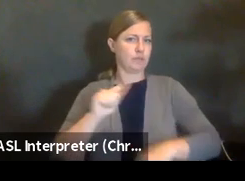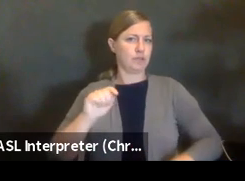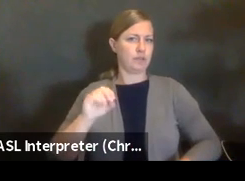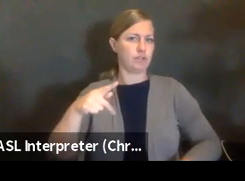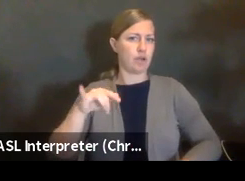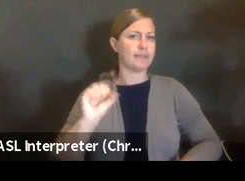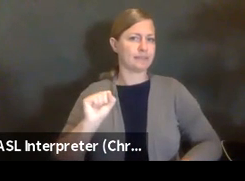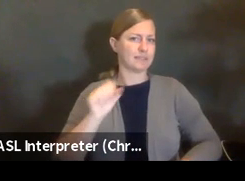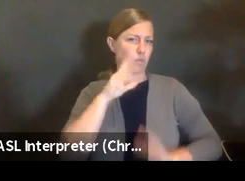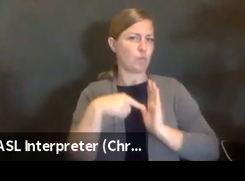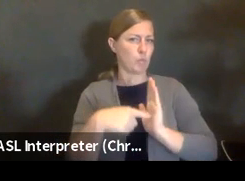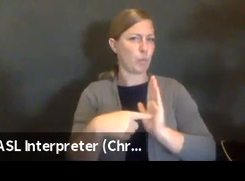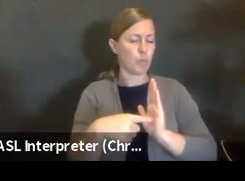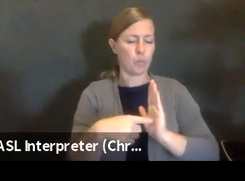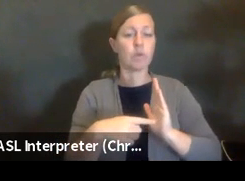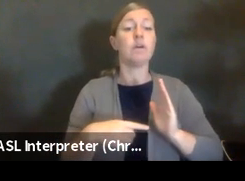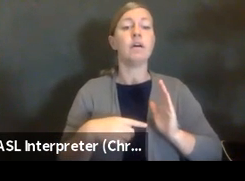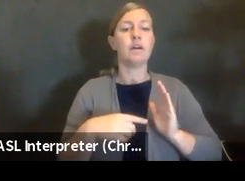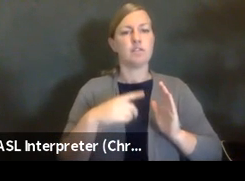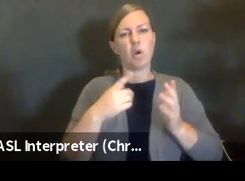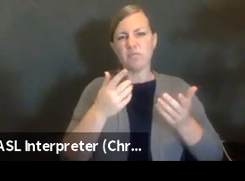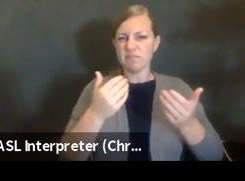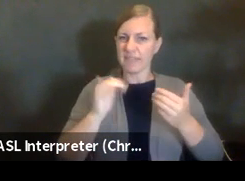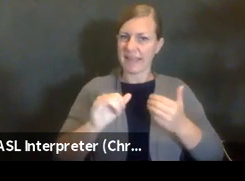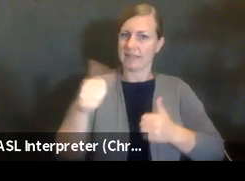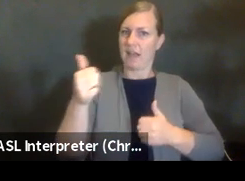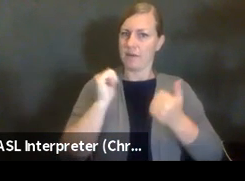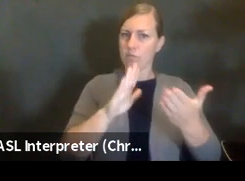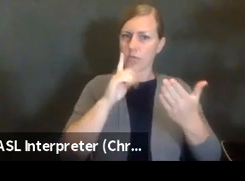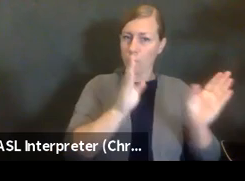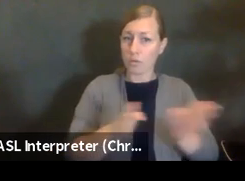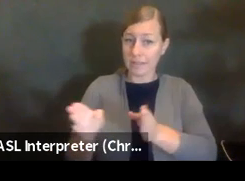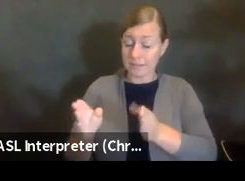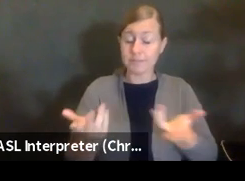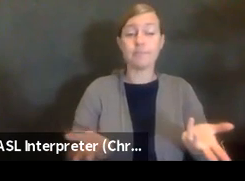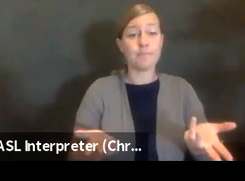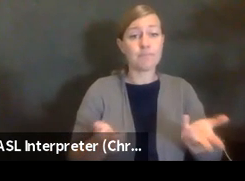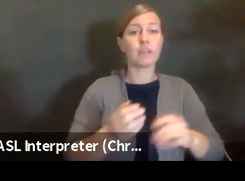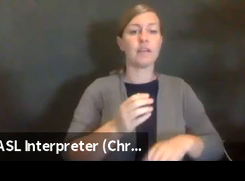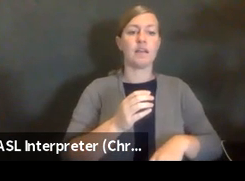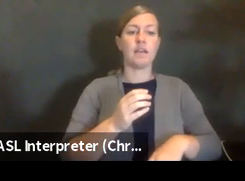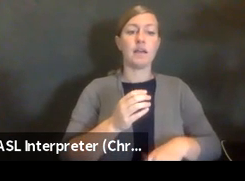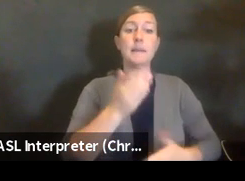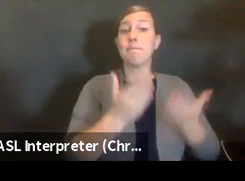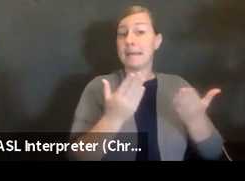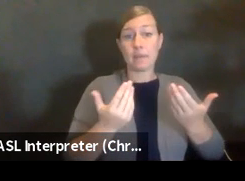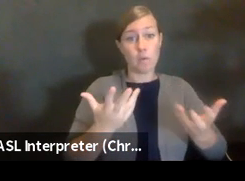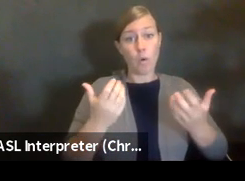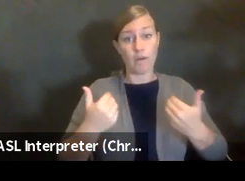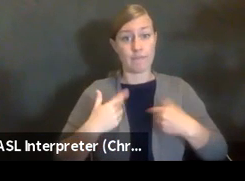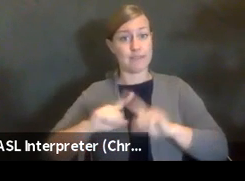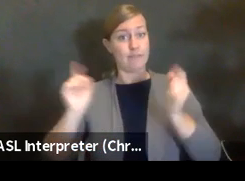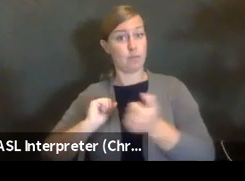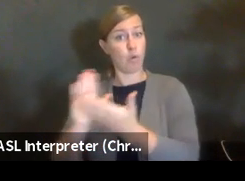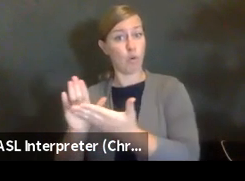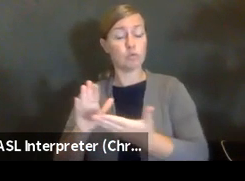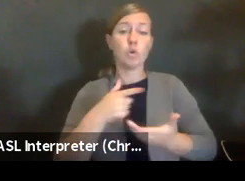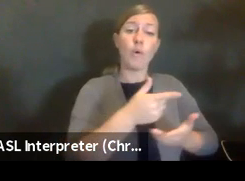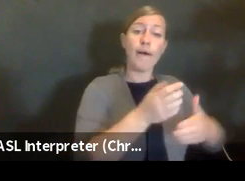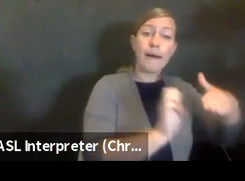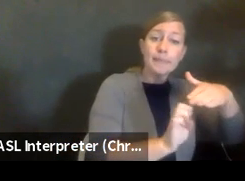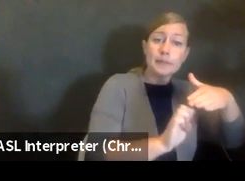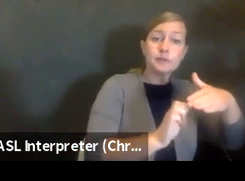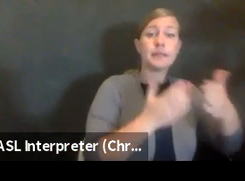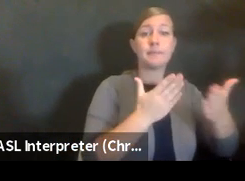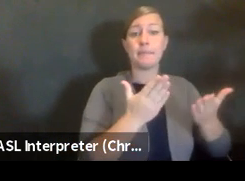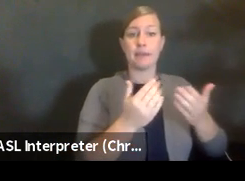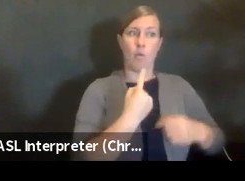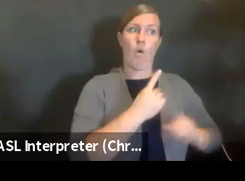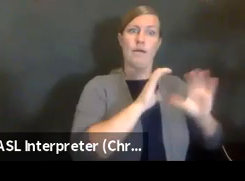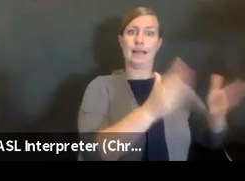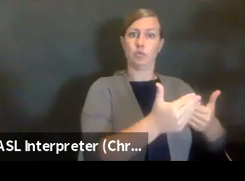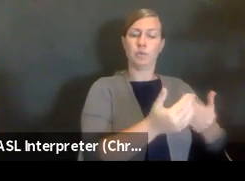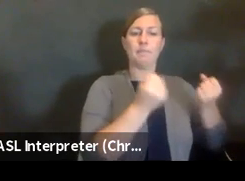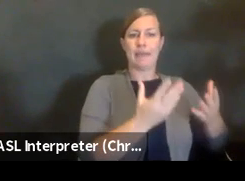Katherine Livick - ESD 112: So that's another way I can organize. I might decide to organize by subject if I teach a traditional multi period day at possibly secondary level.